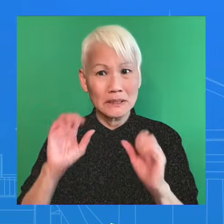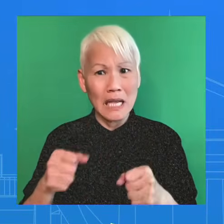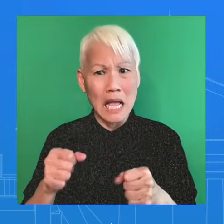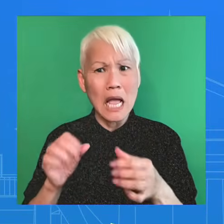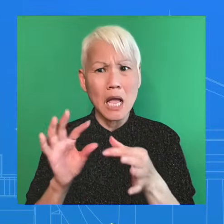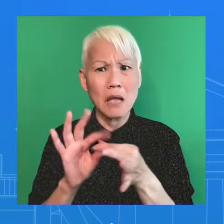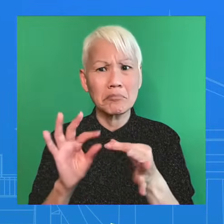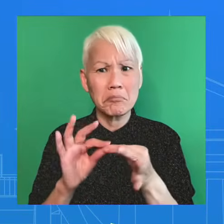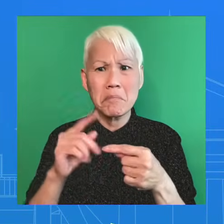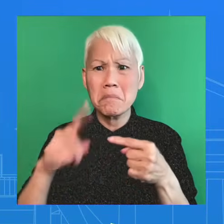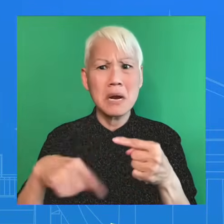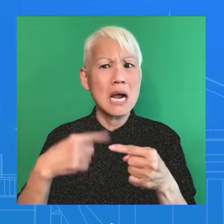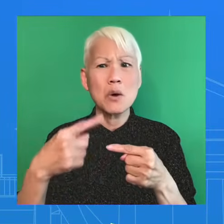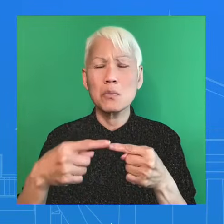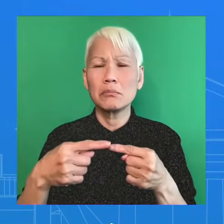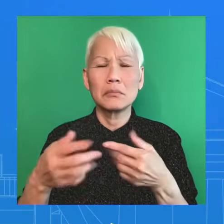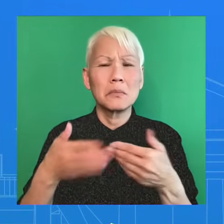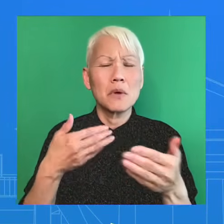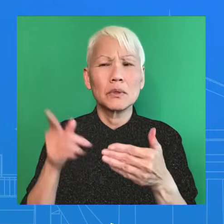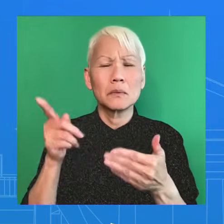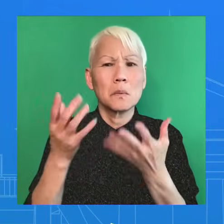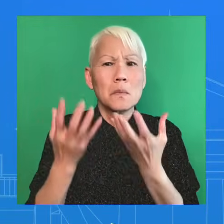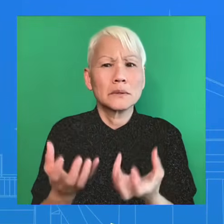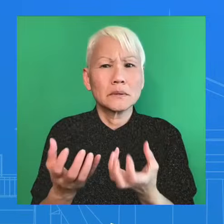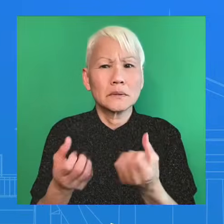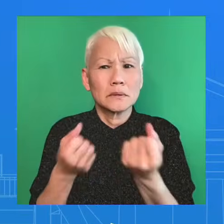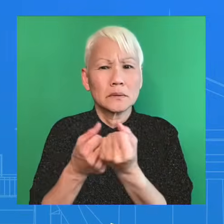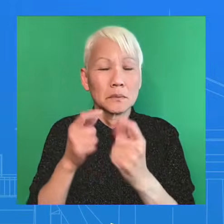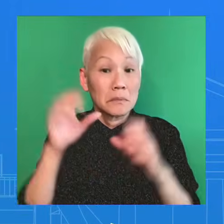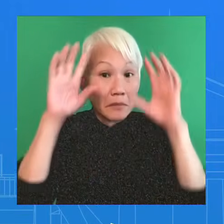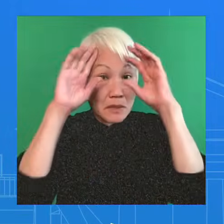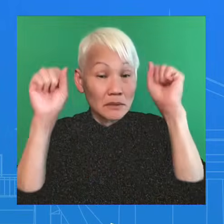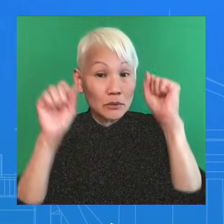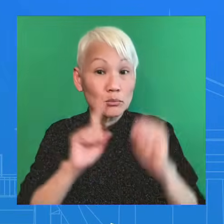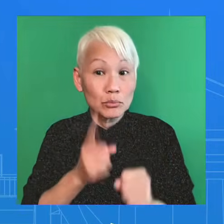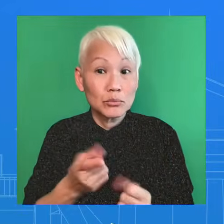The President is very much looking forward to this visit as well. I mean, obviously, the United Kingdom is a strong,